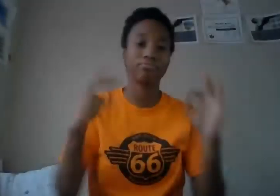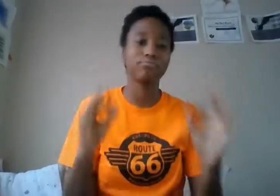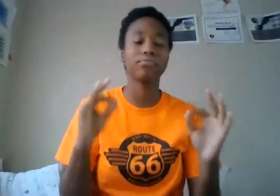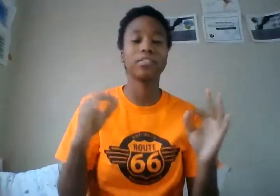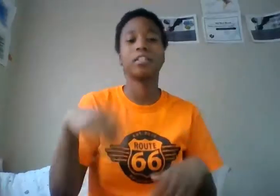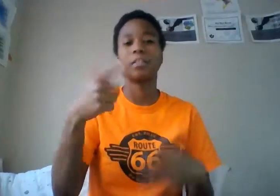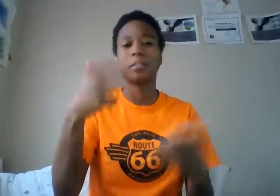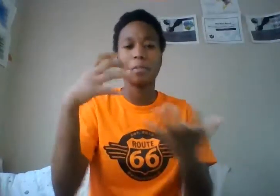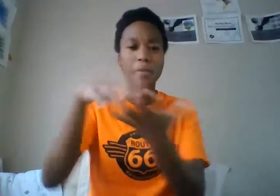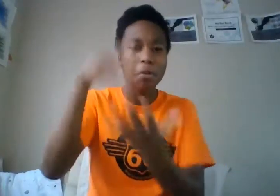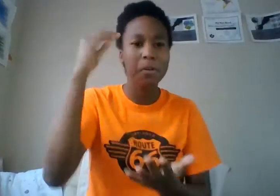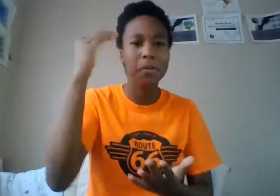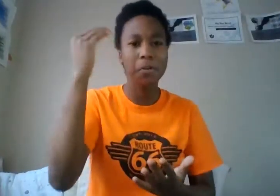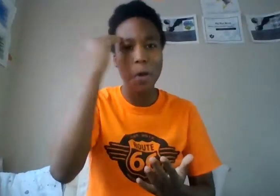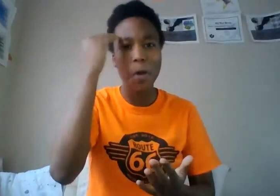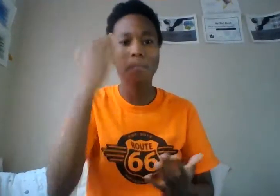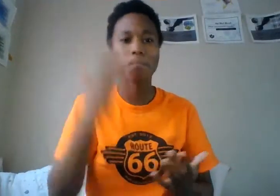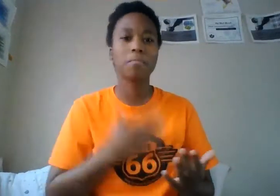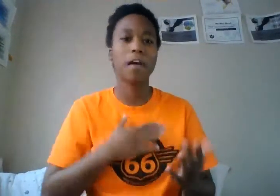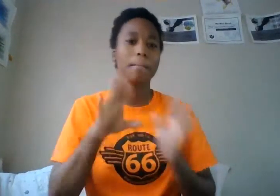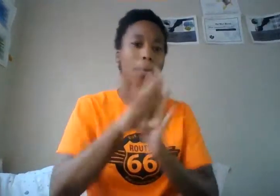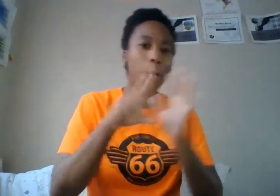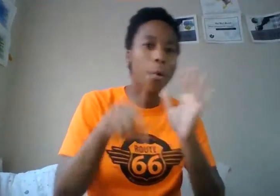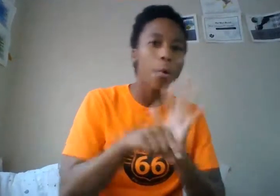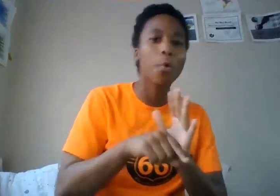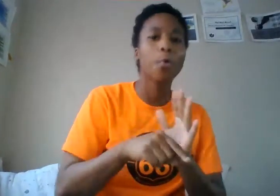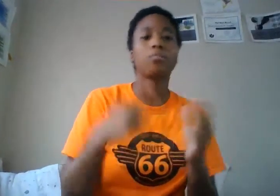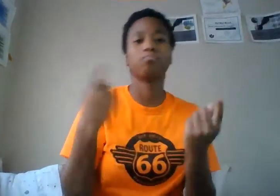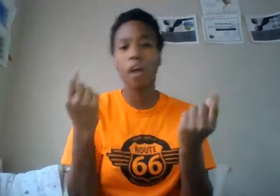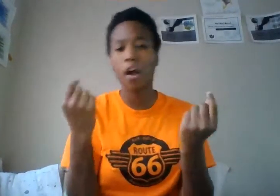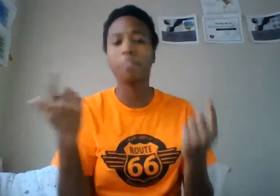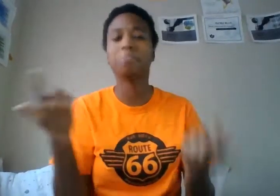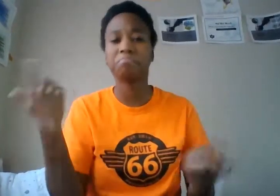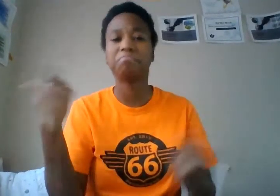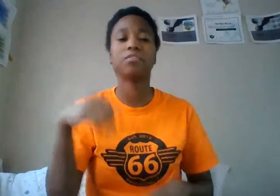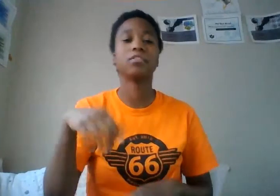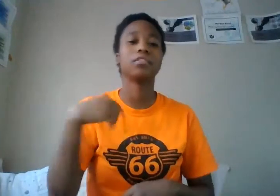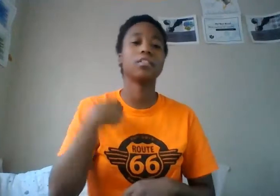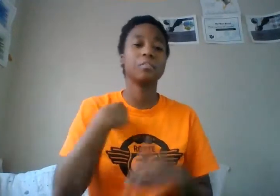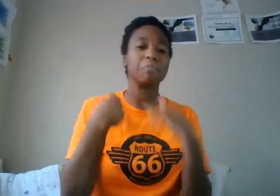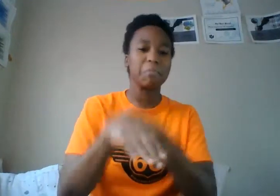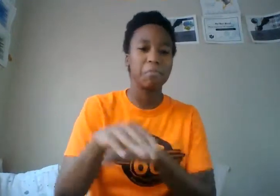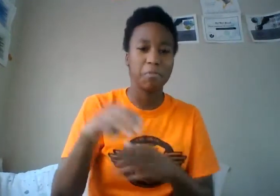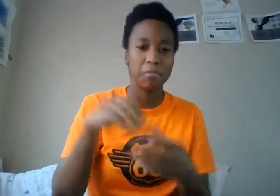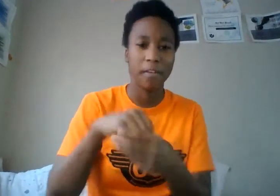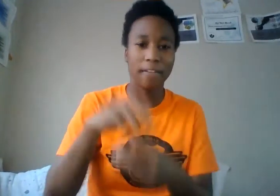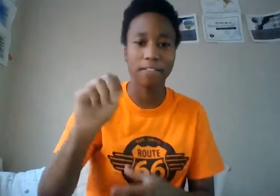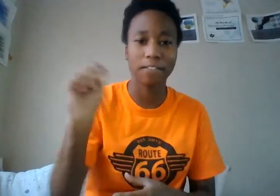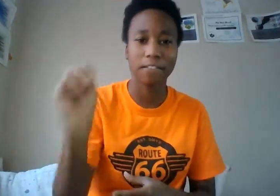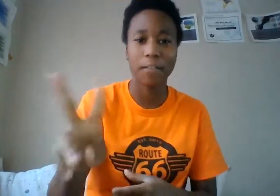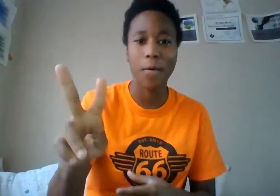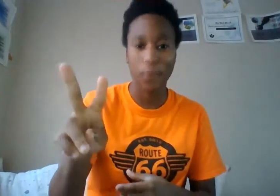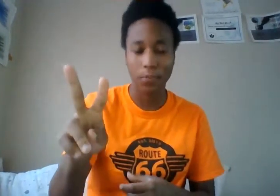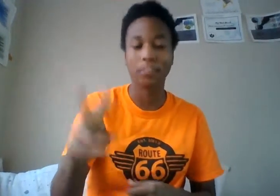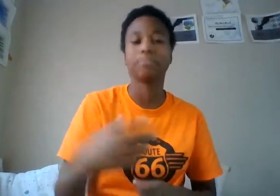you want to learn to know more about my background etc..? I was birth in Moreno Valley